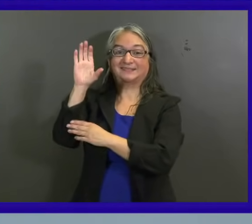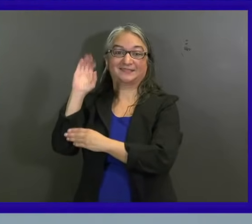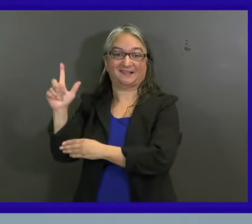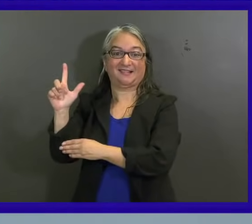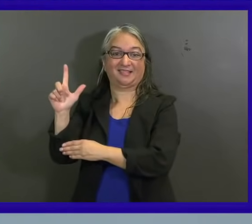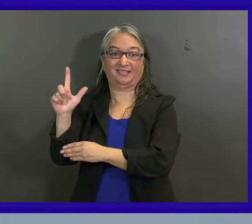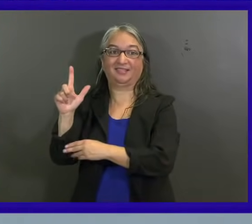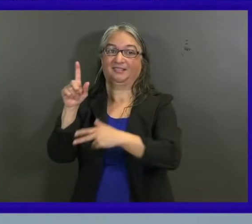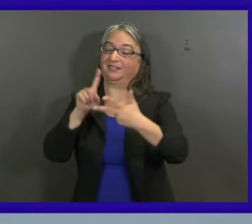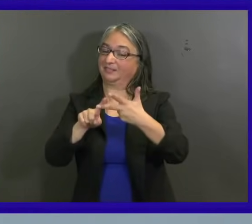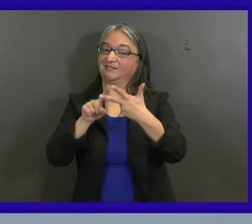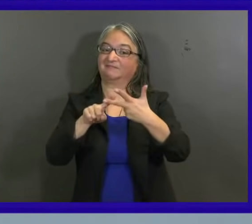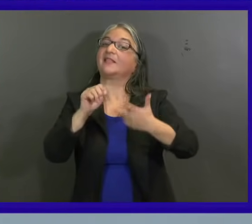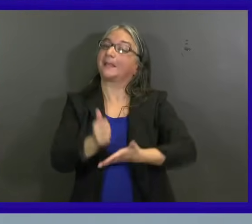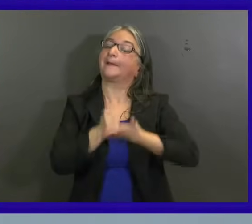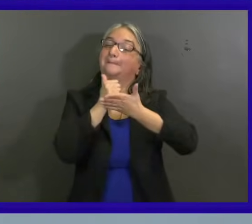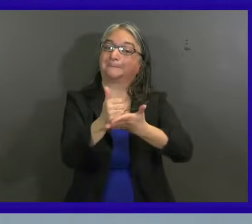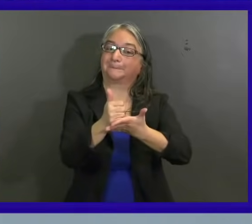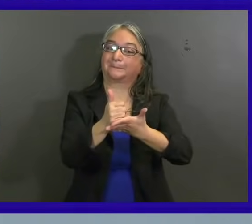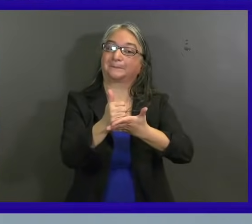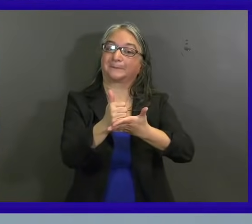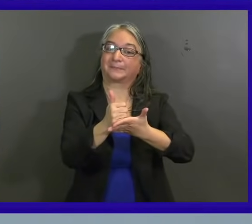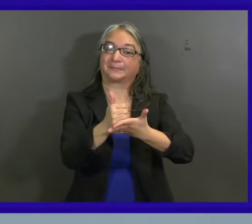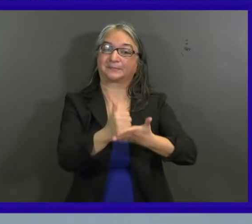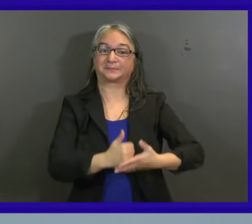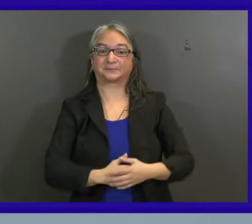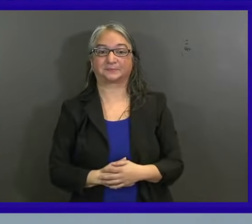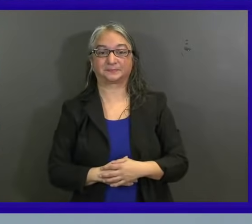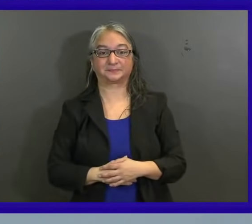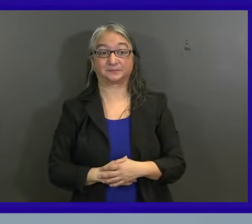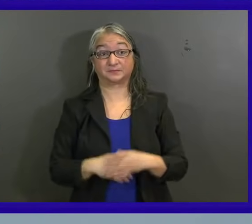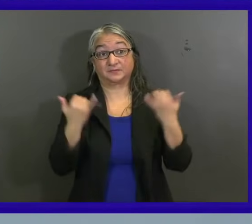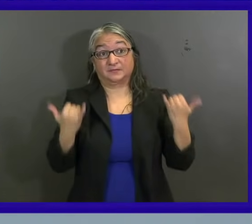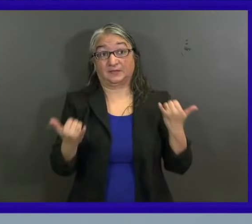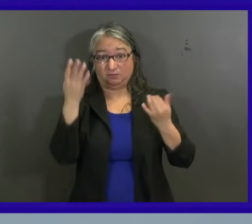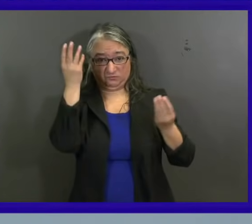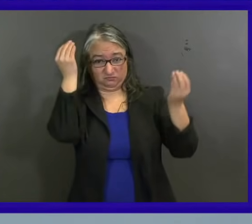many people are wondering what is the fastest and easiest way to get the vaccine in manitoba